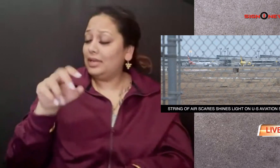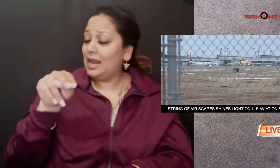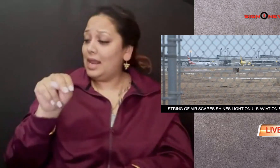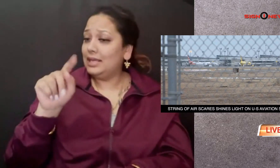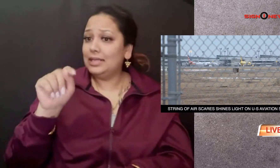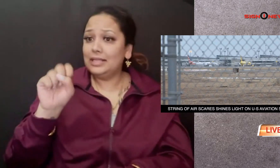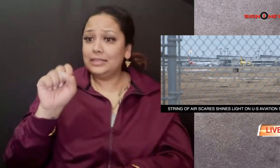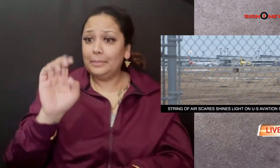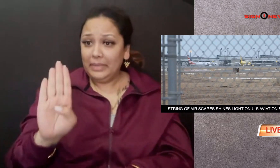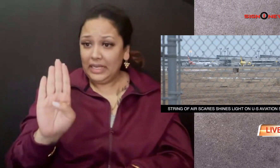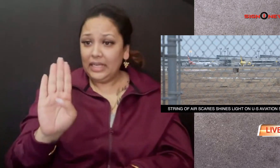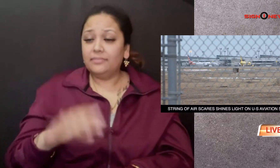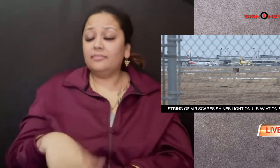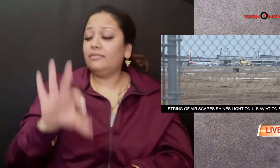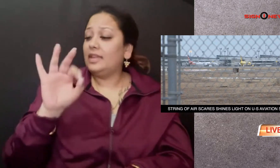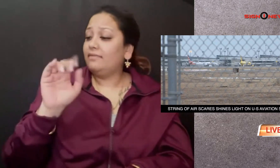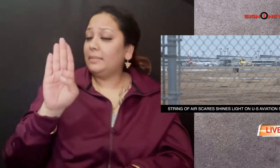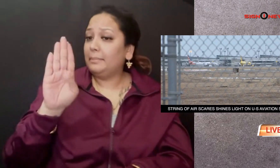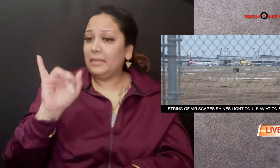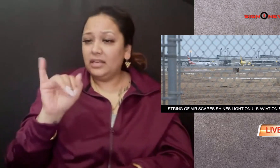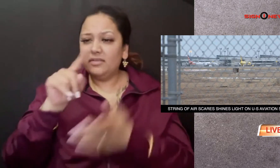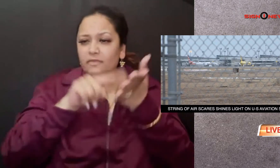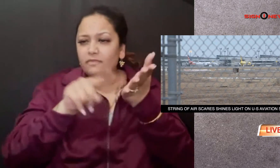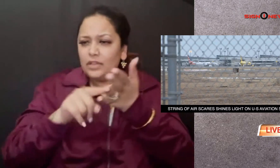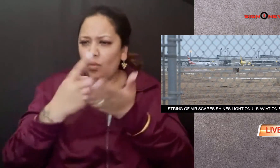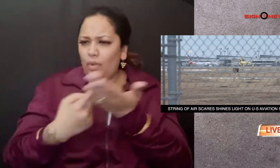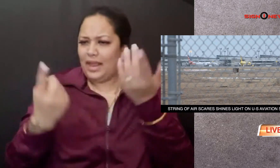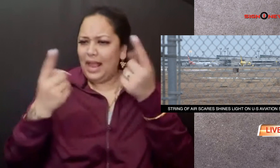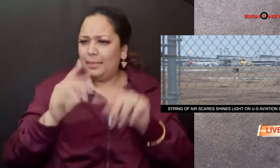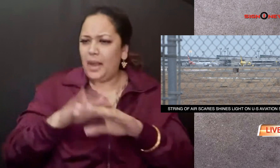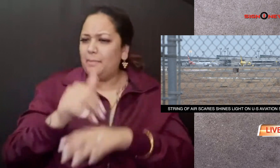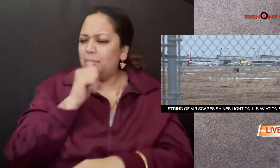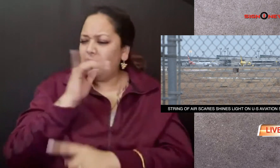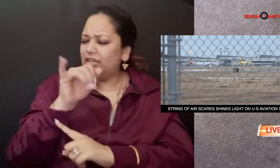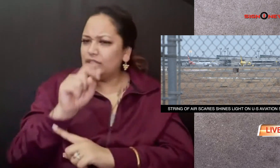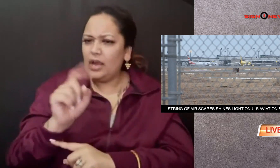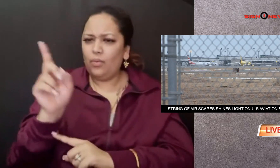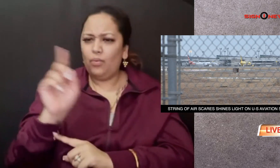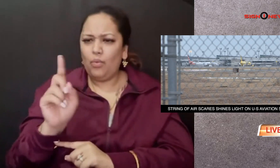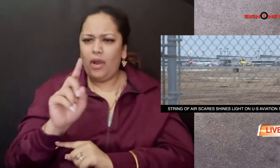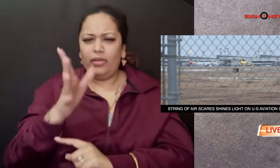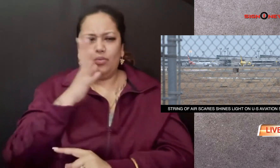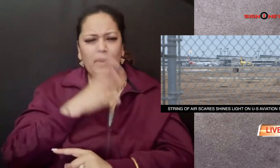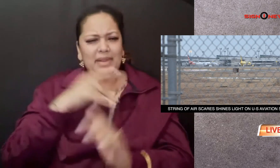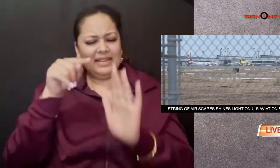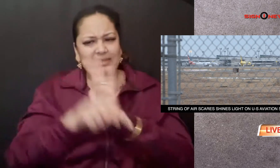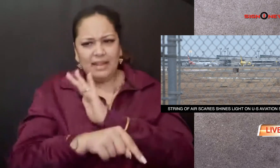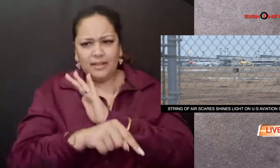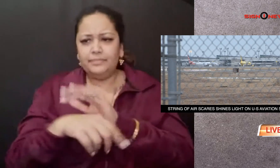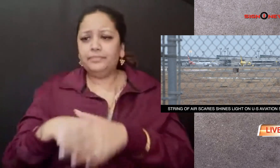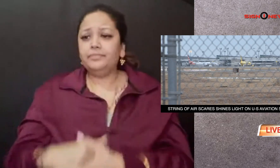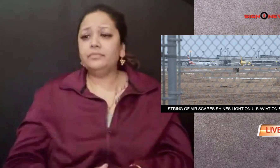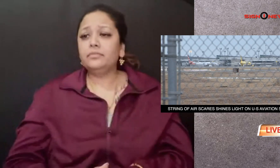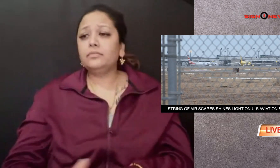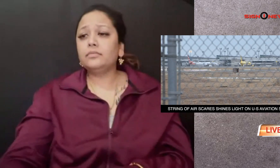Both the NTSB and FBI are investigating what happened on that private jet where the woman was killed.